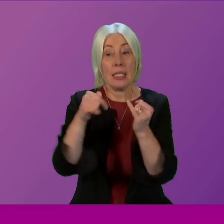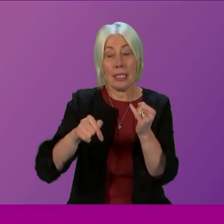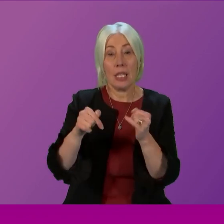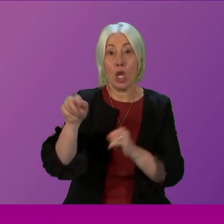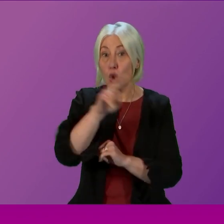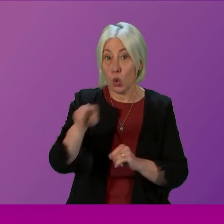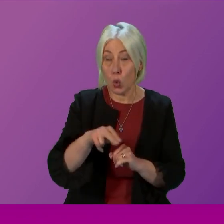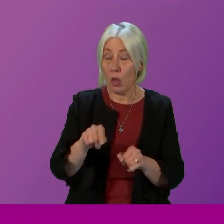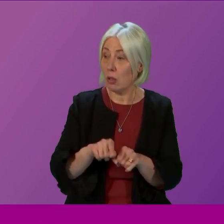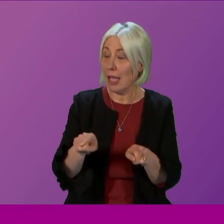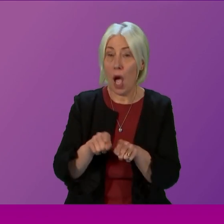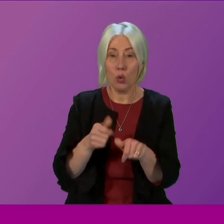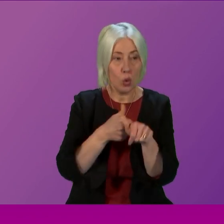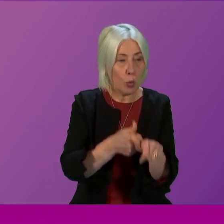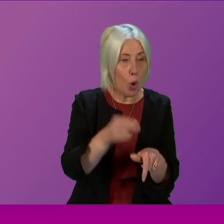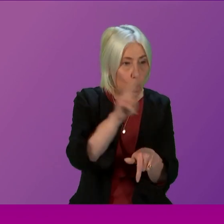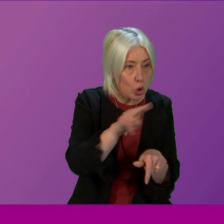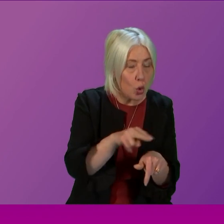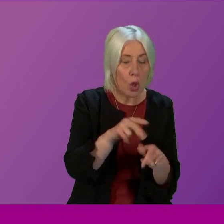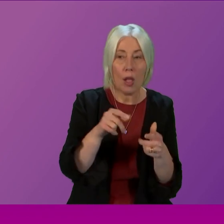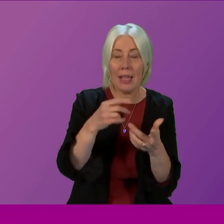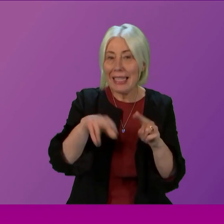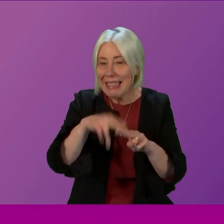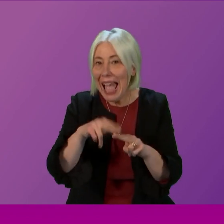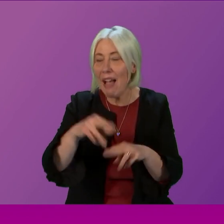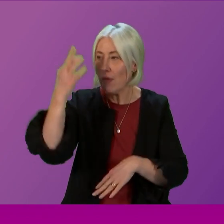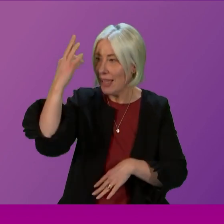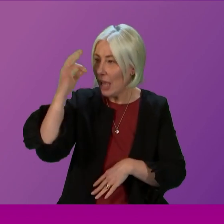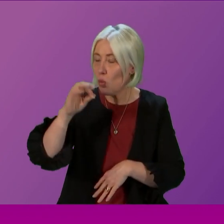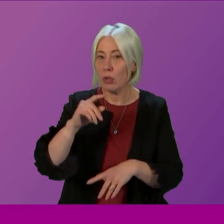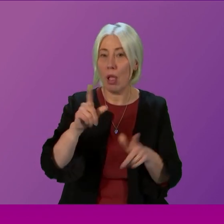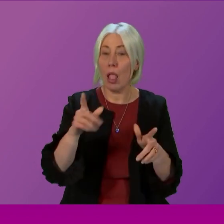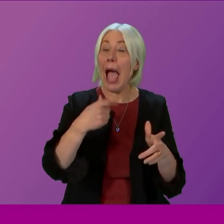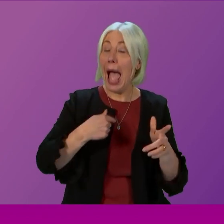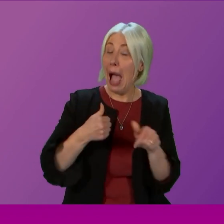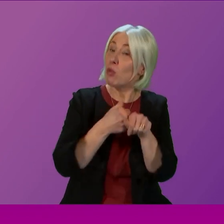the council and the school locally. What action is the Government taking across the country?